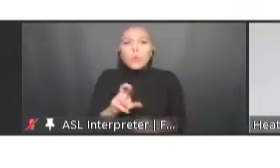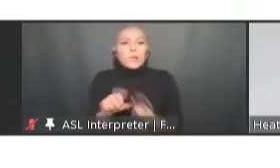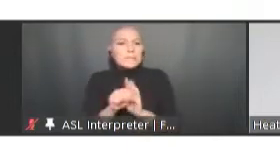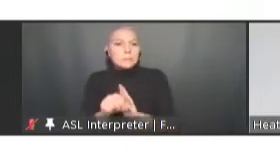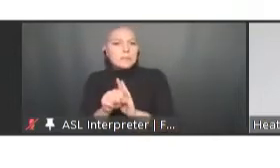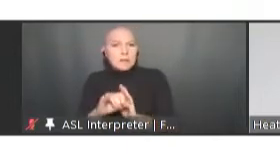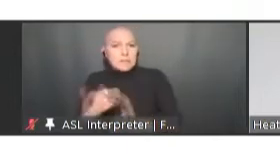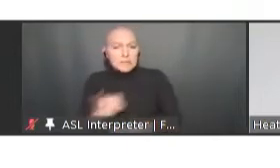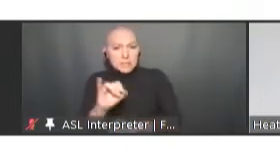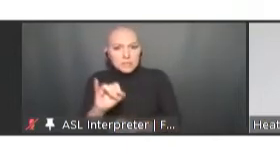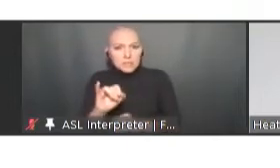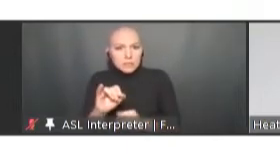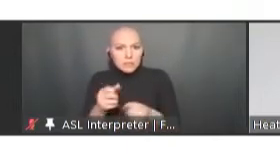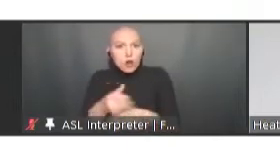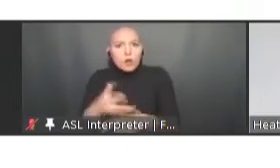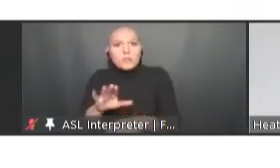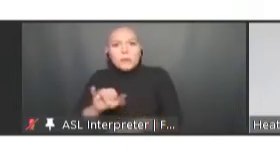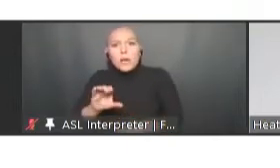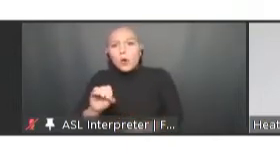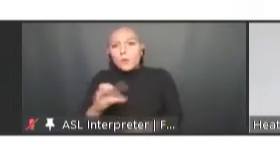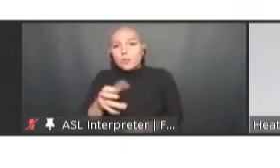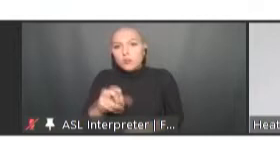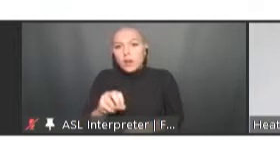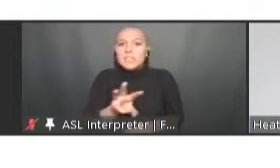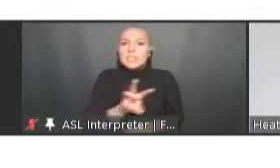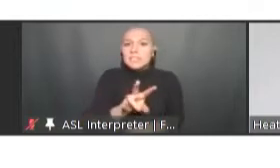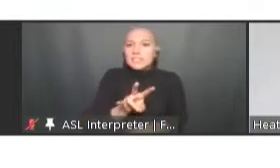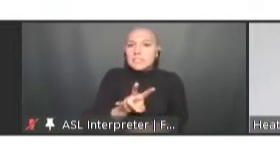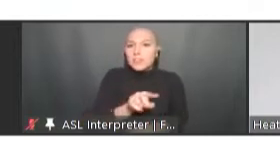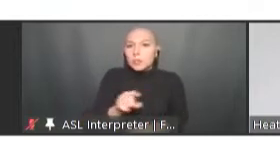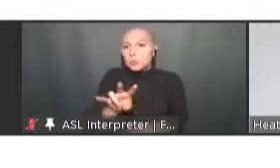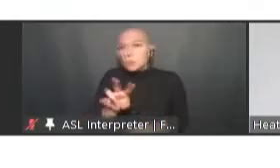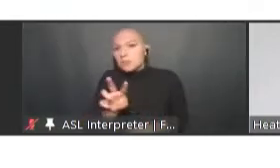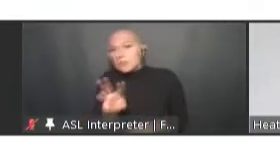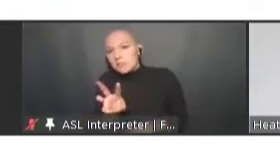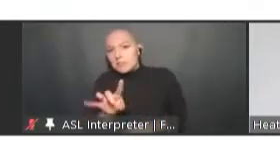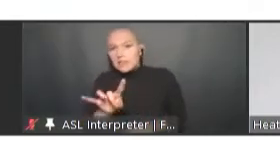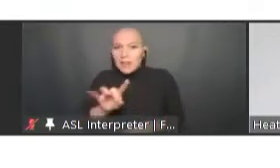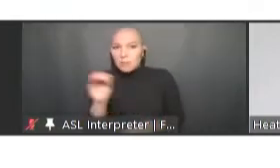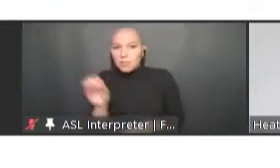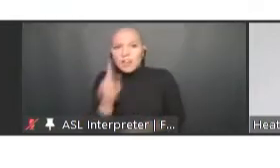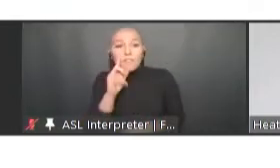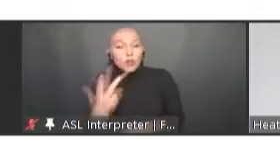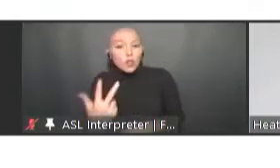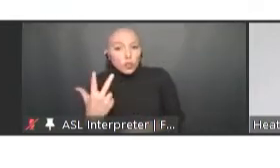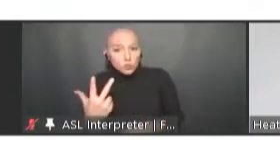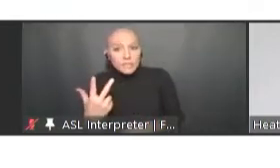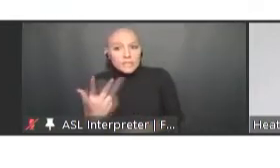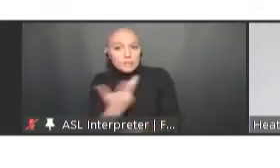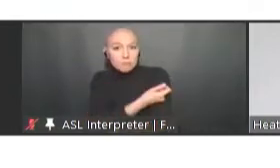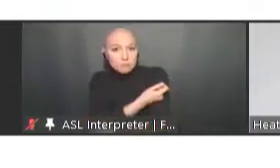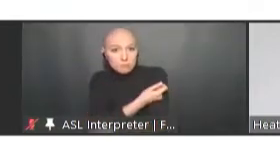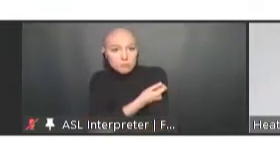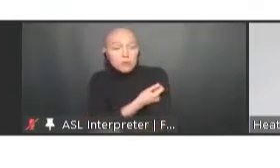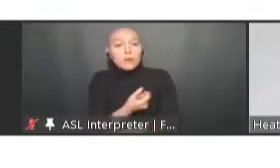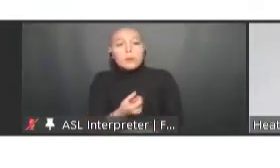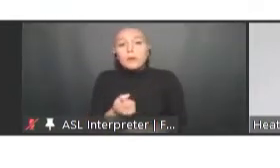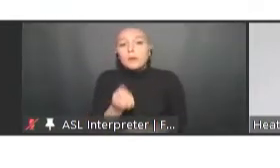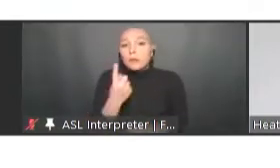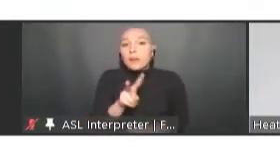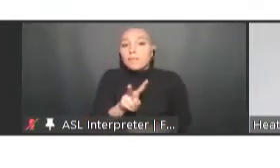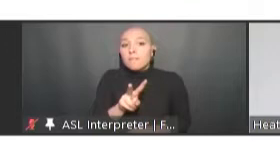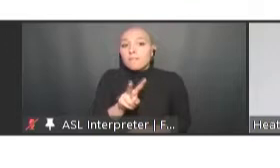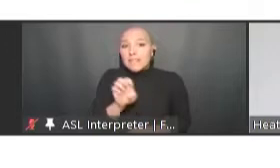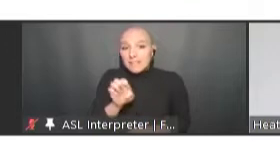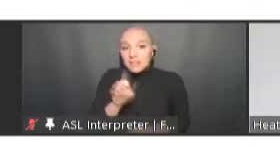68 percent for three mRNA doses, and three studies estimated a VE for three mRNA doses